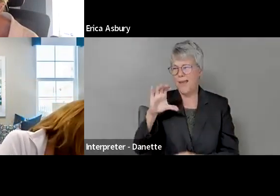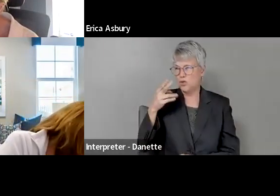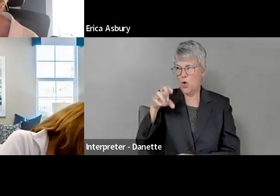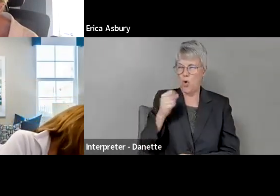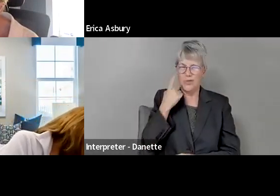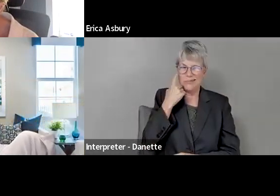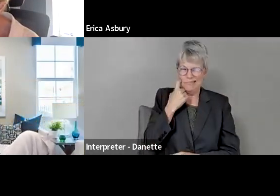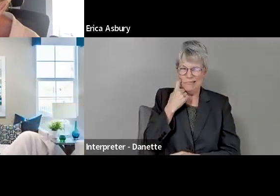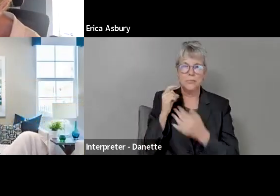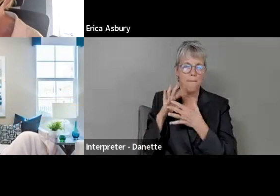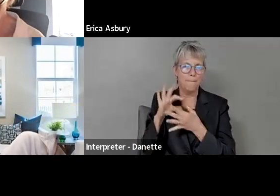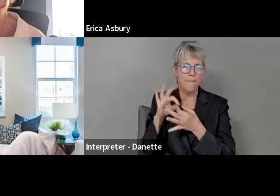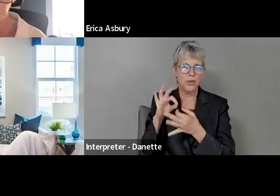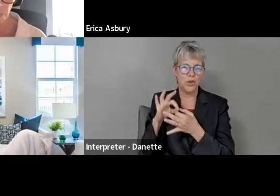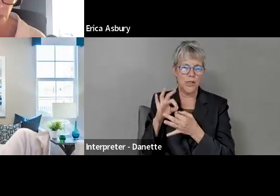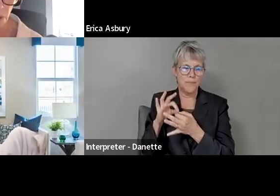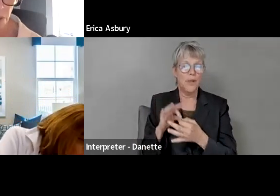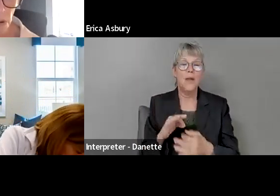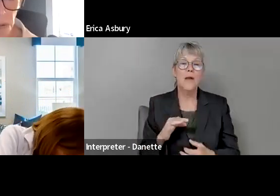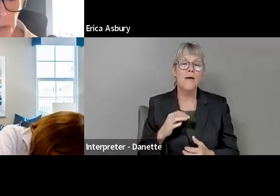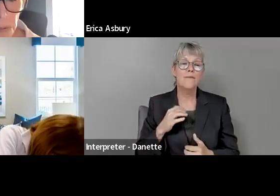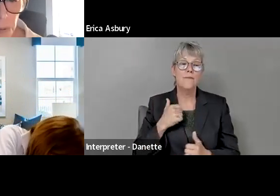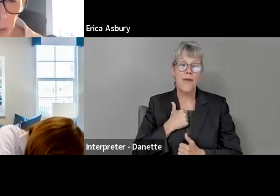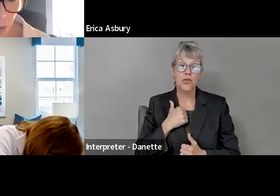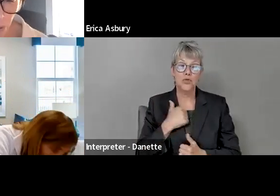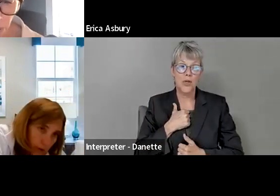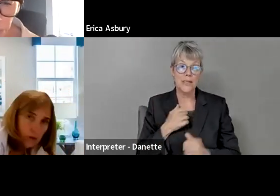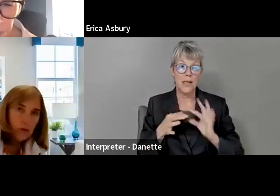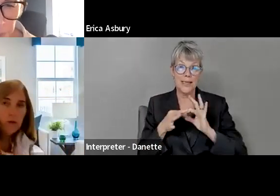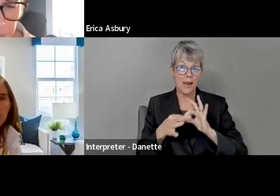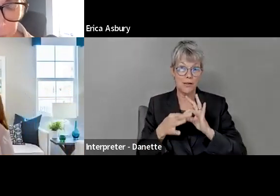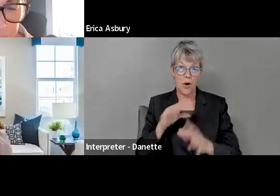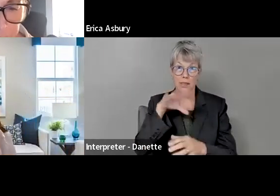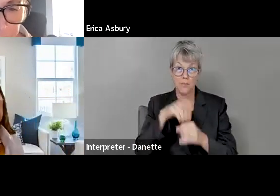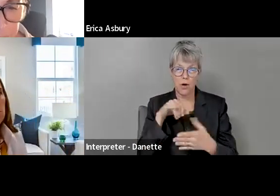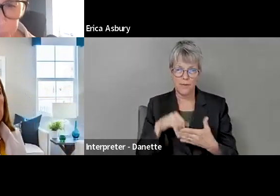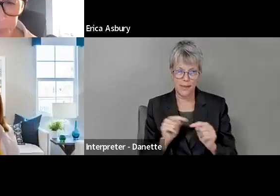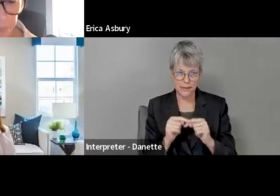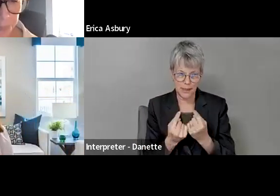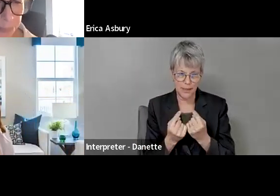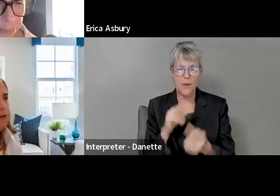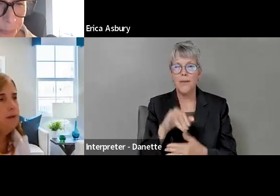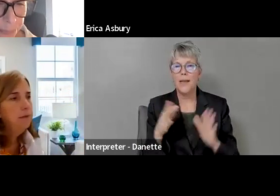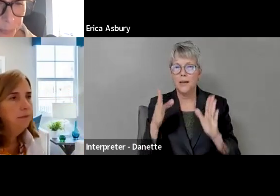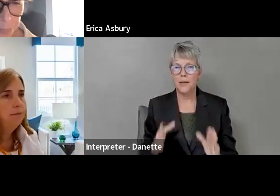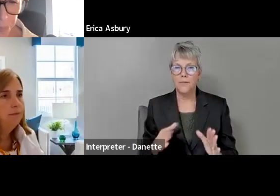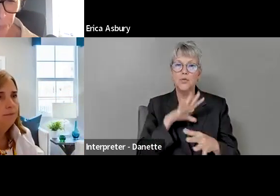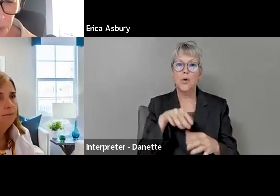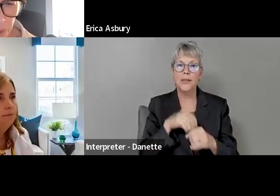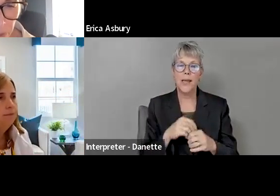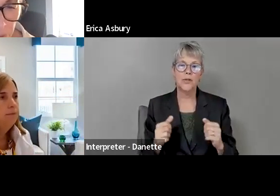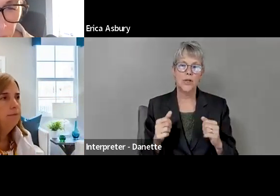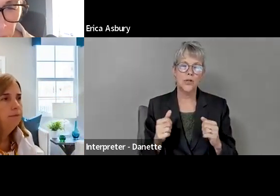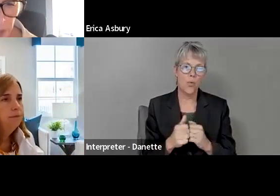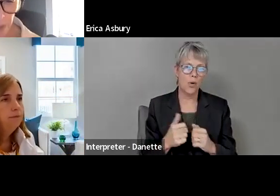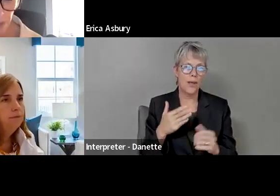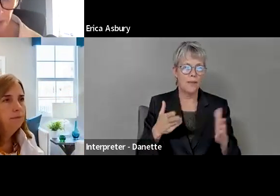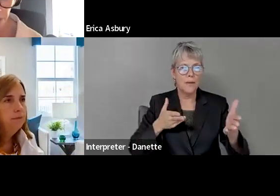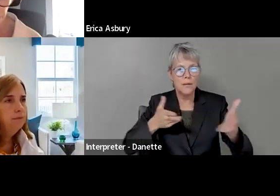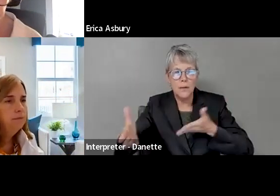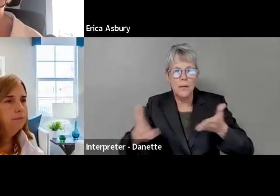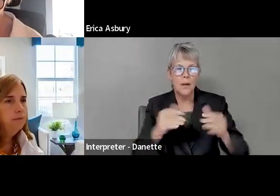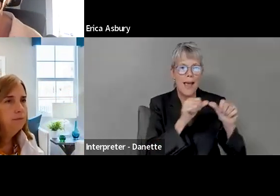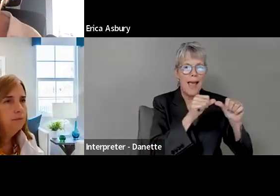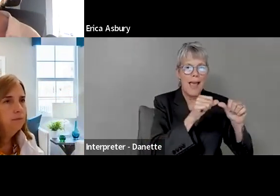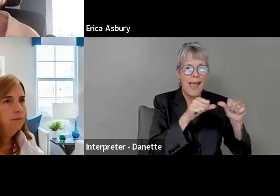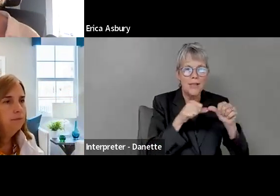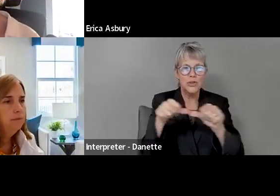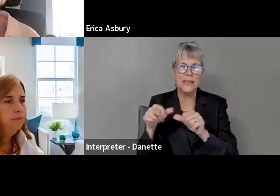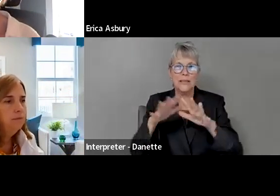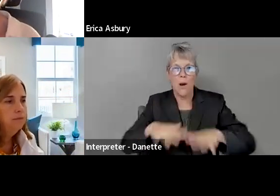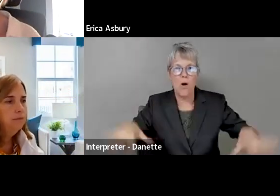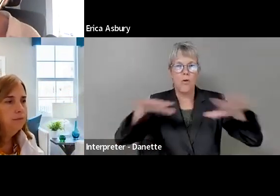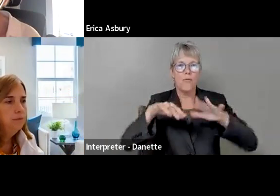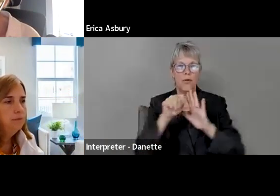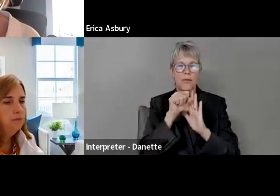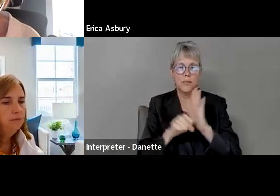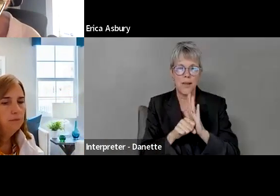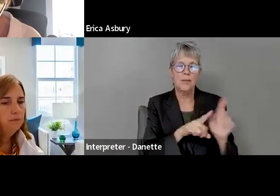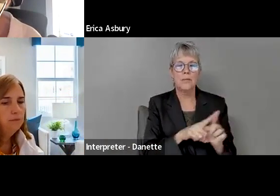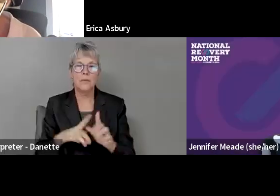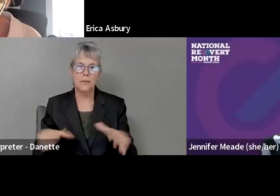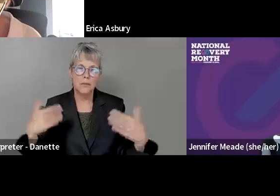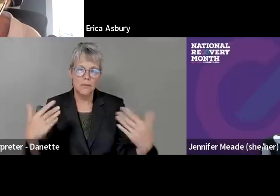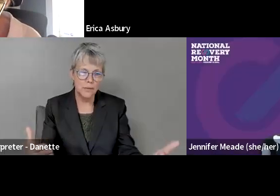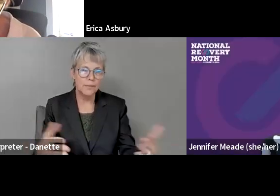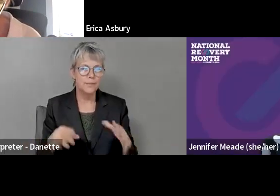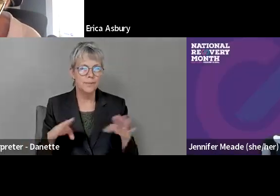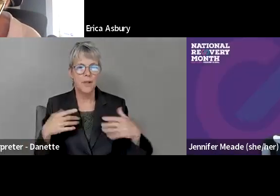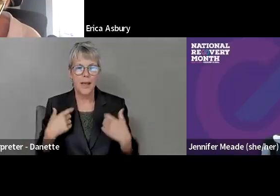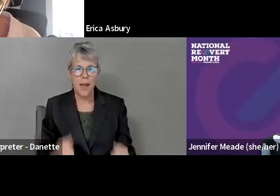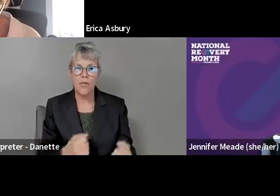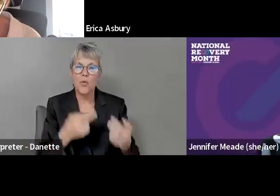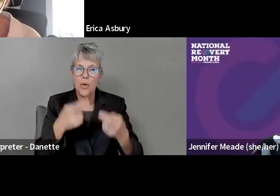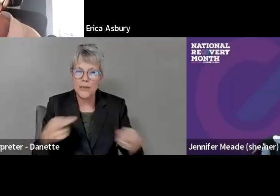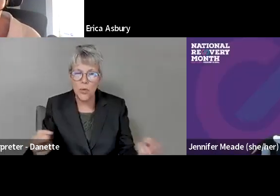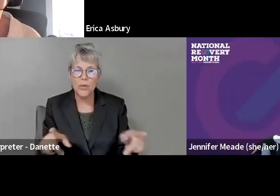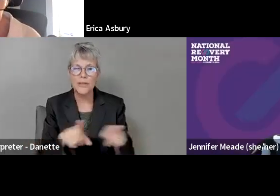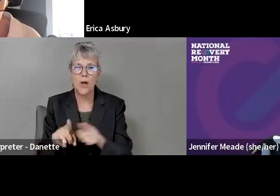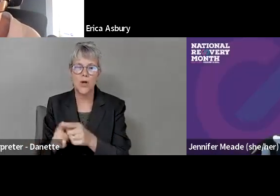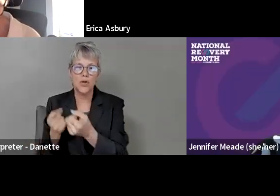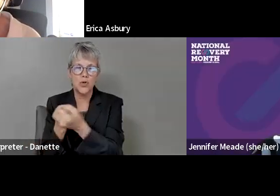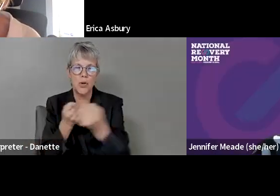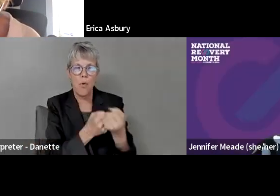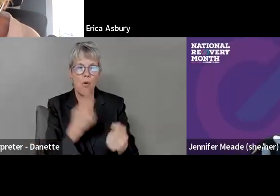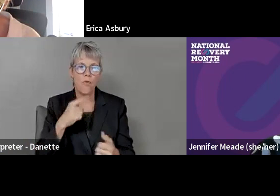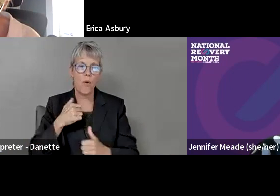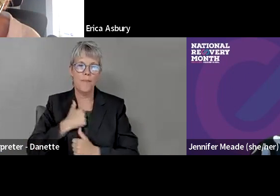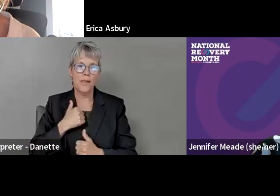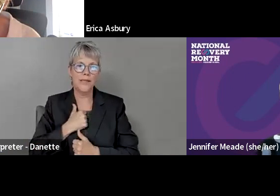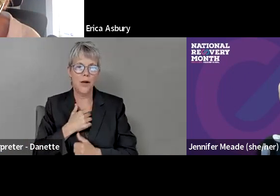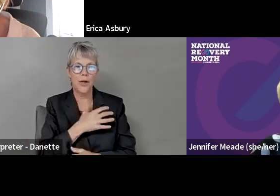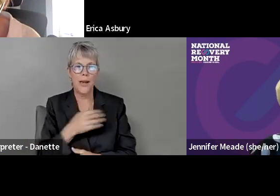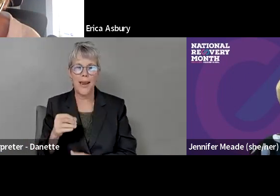Jennifer Meade (she/her): Um, our veterans liaison is also a part of this team and that individual endangers with our veteran-serving agencies across the State and provides information about behavioral health resources and supports to our military and veterans population,